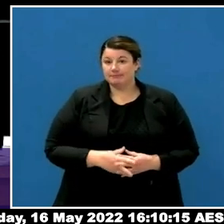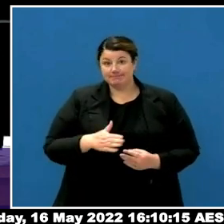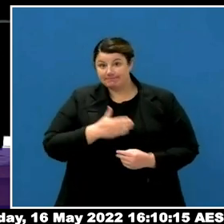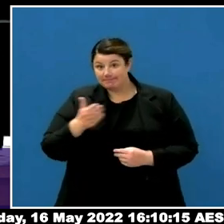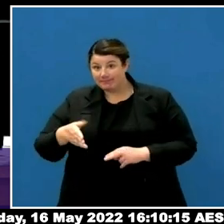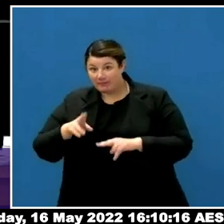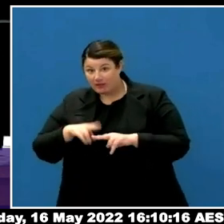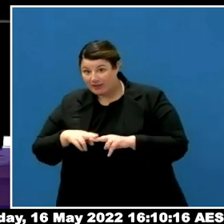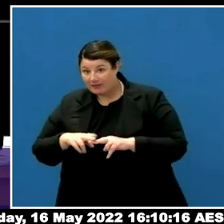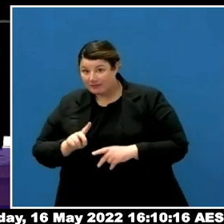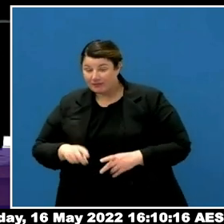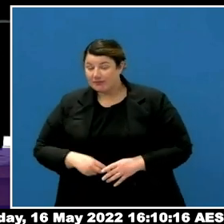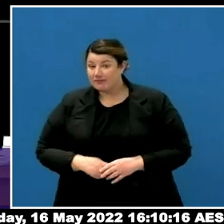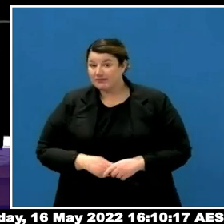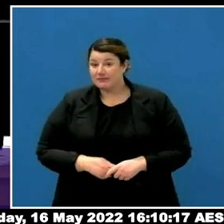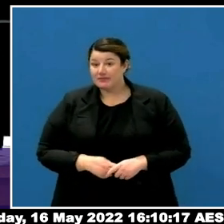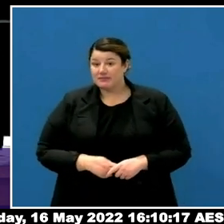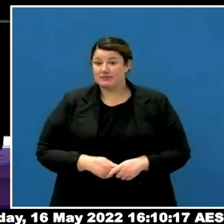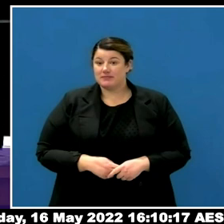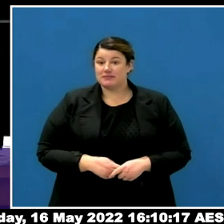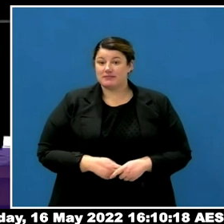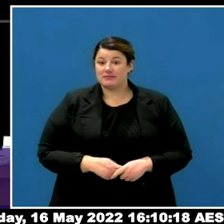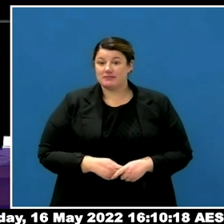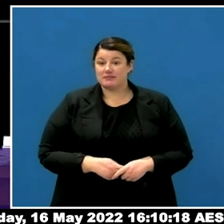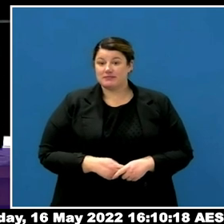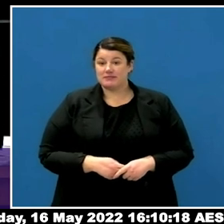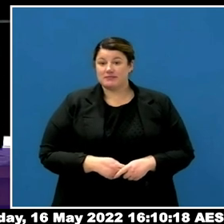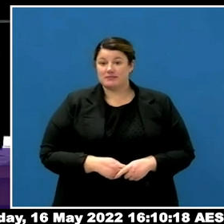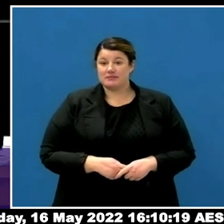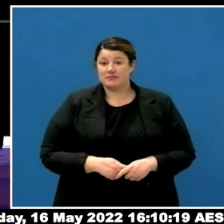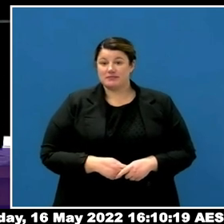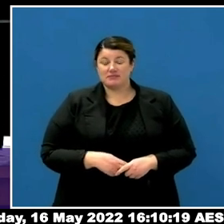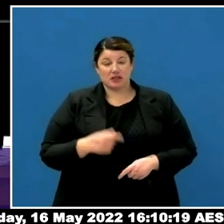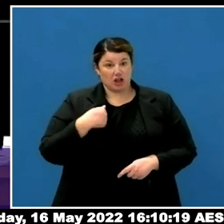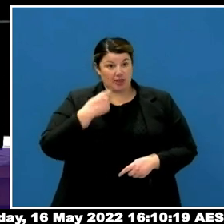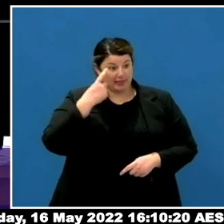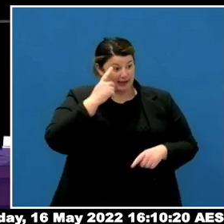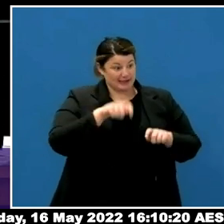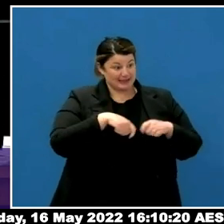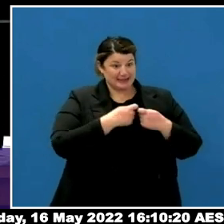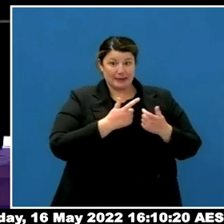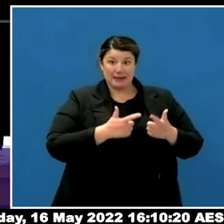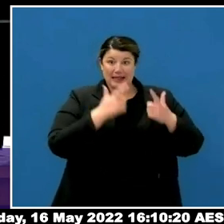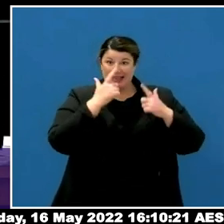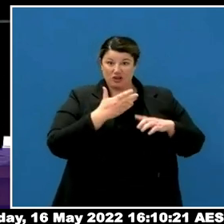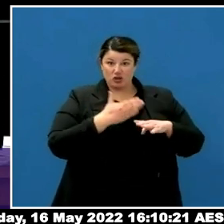I really think that the Team Leader role is just too big for one person. Right. I'd hate to do this job, it's horrendous.